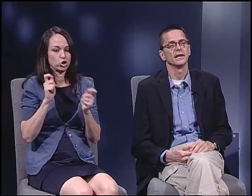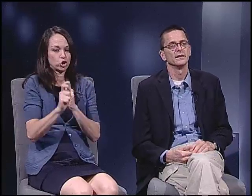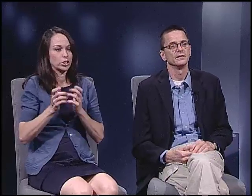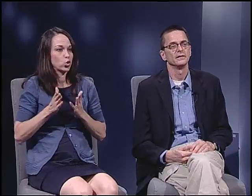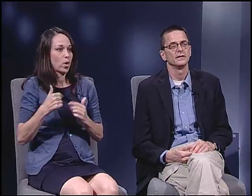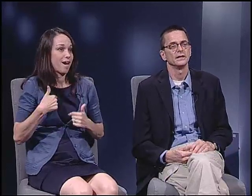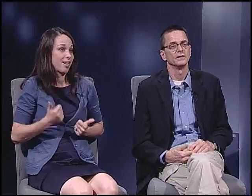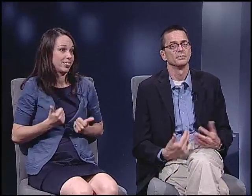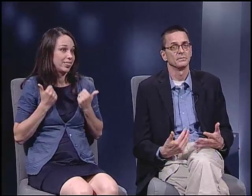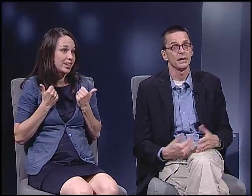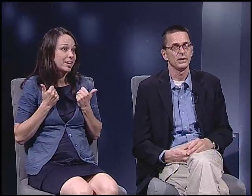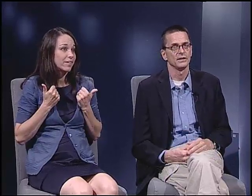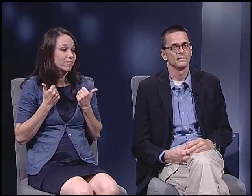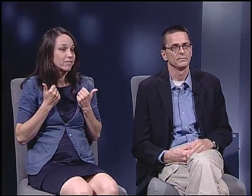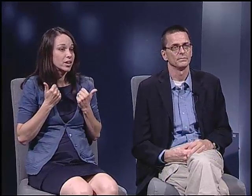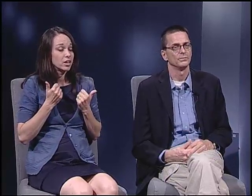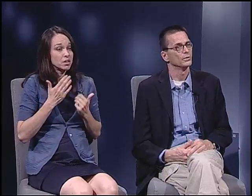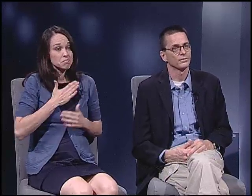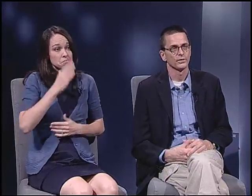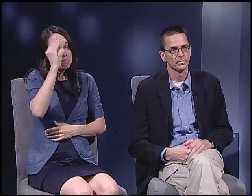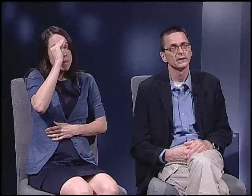and in my opinion both for the better.